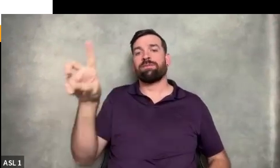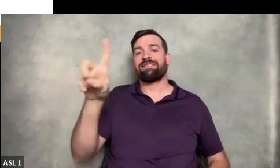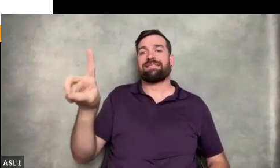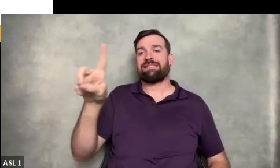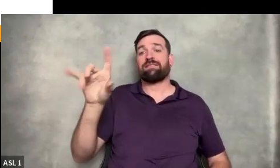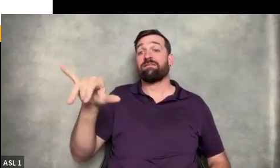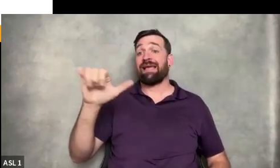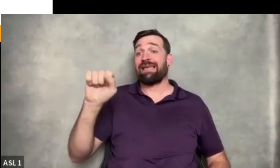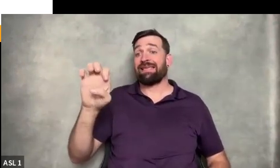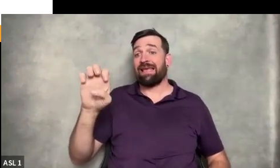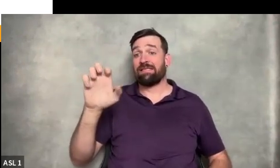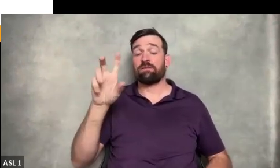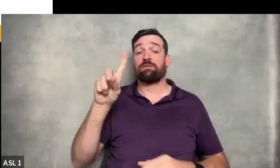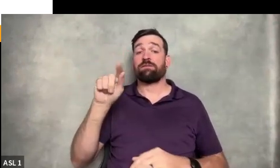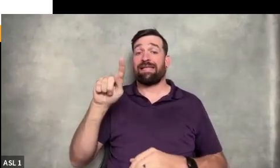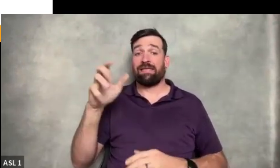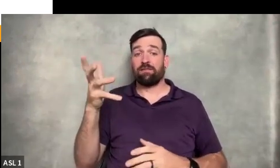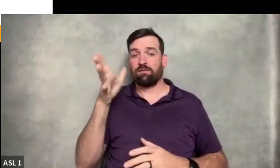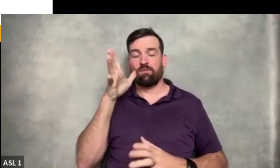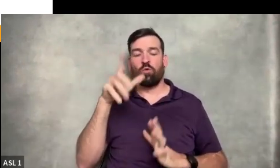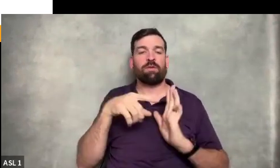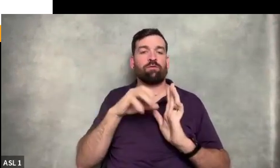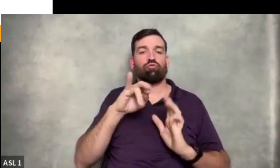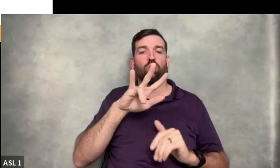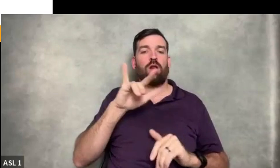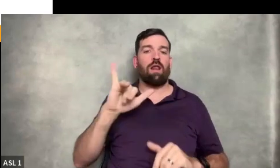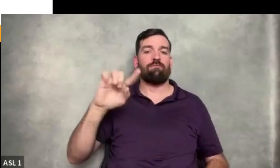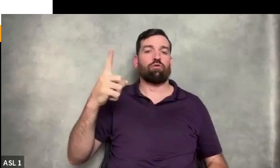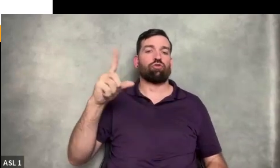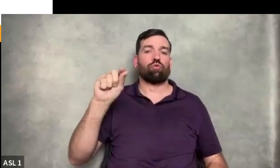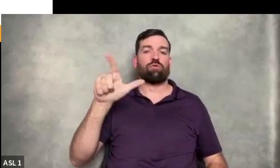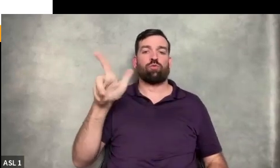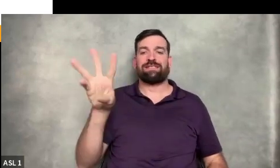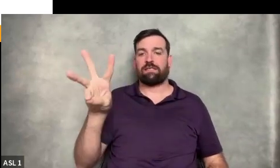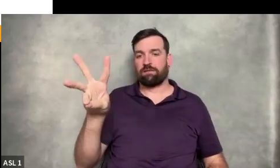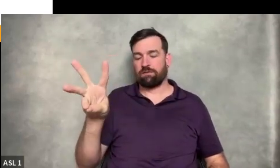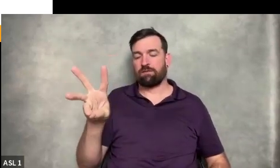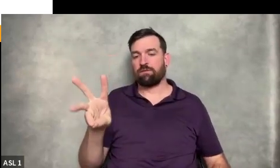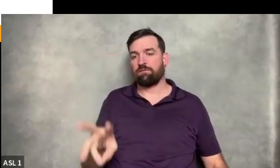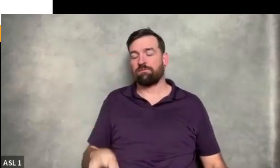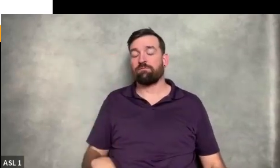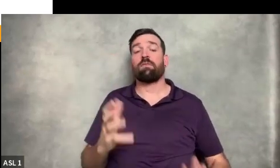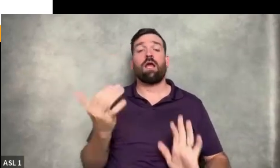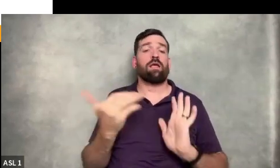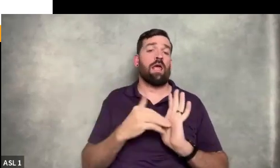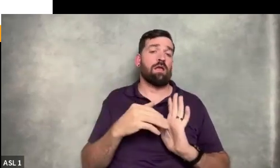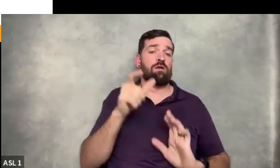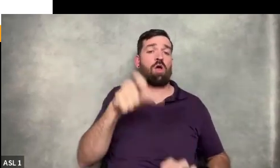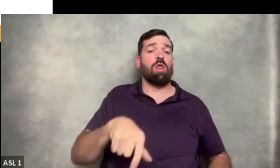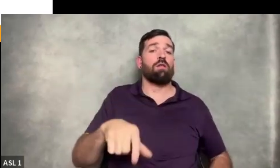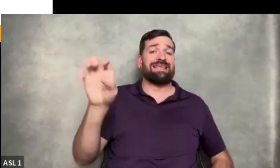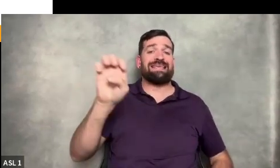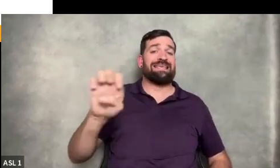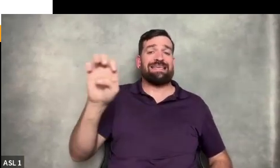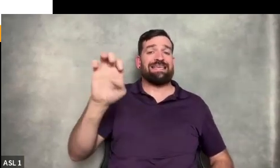the date that would be inserted is July 1st of 2026. Again, column E will be used for updates as